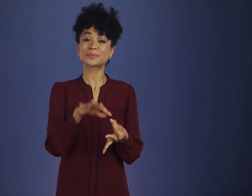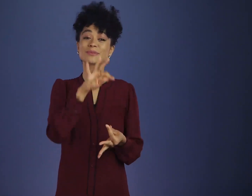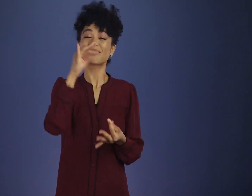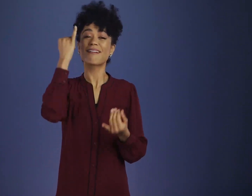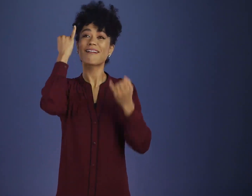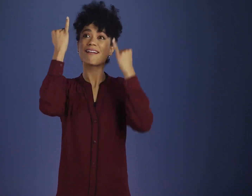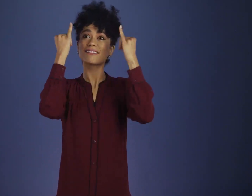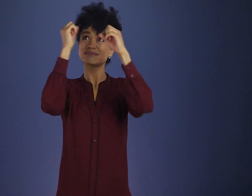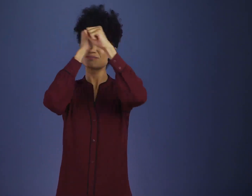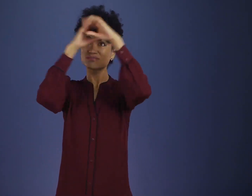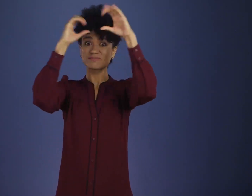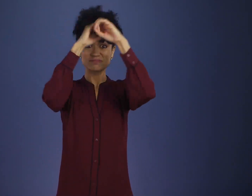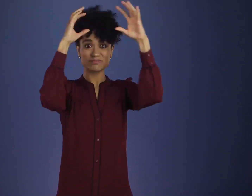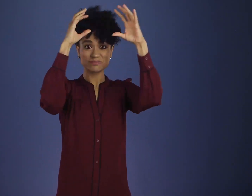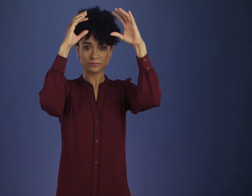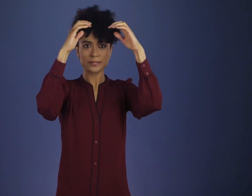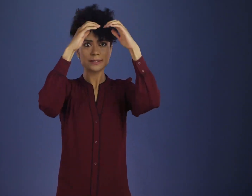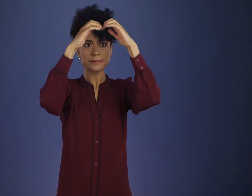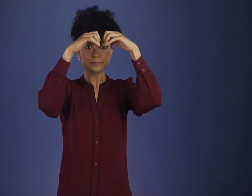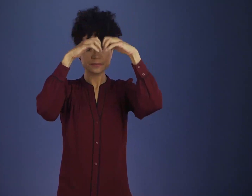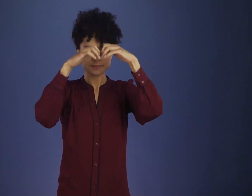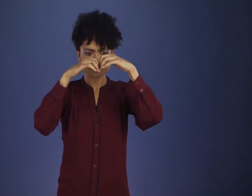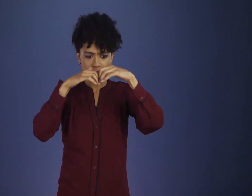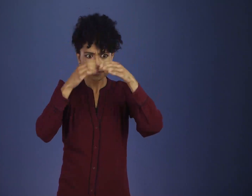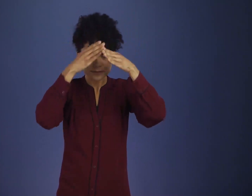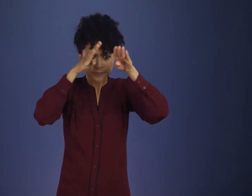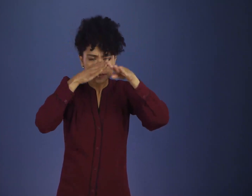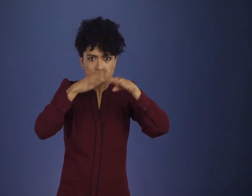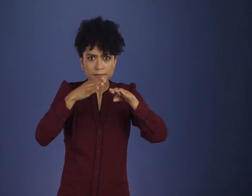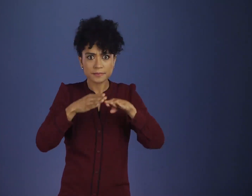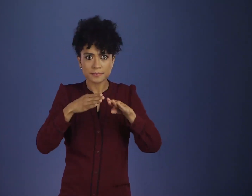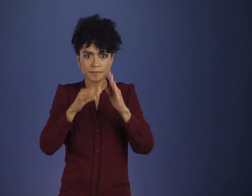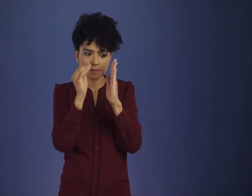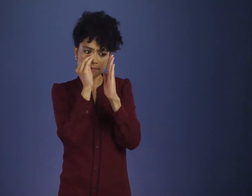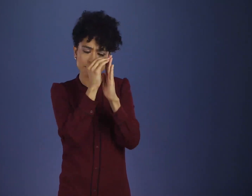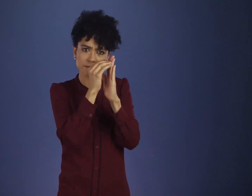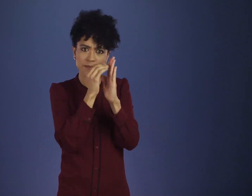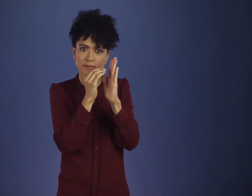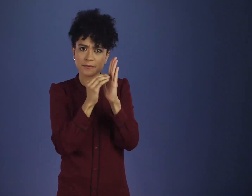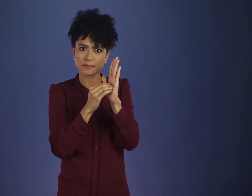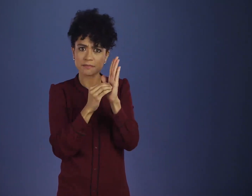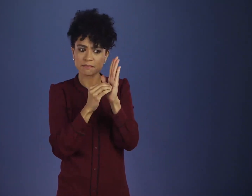the spiritual ideas of the Society were codified for the first time in the Twelve Steps,